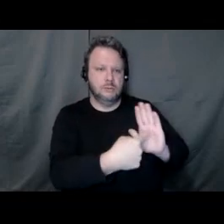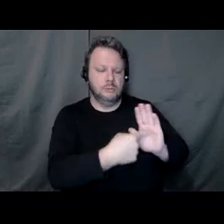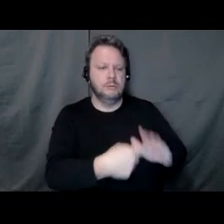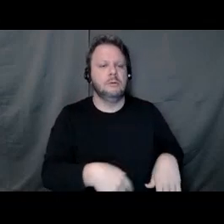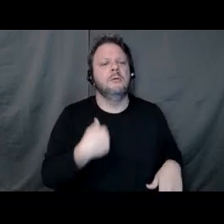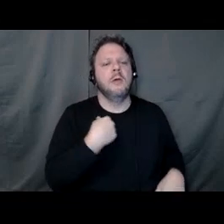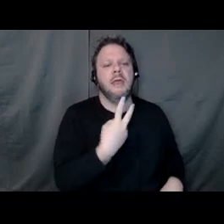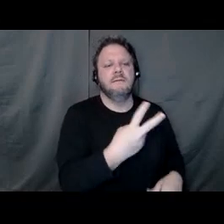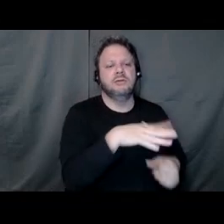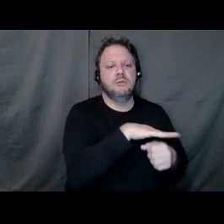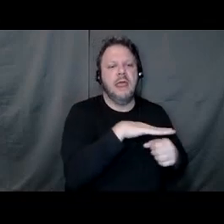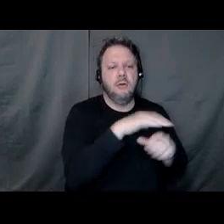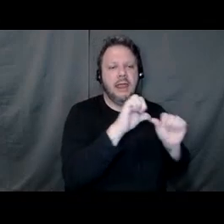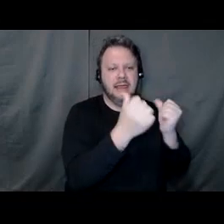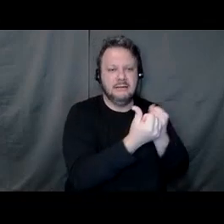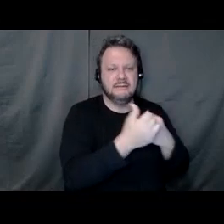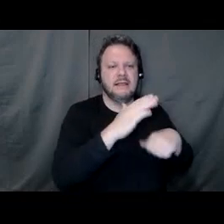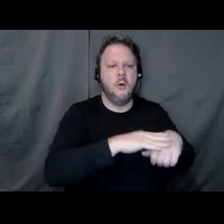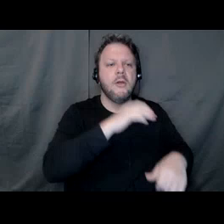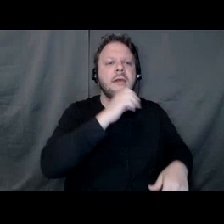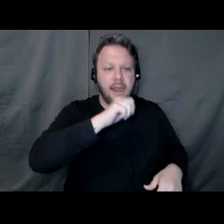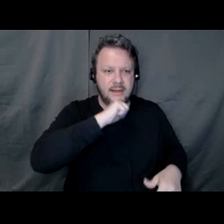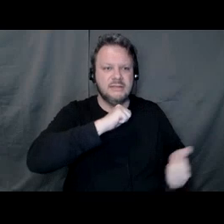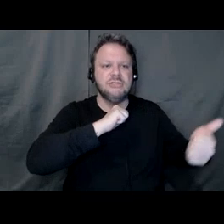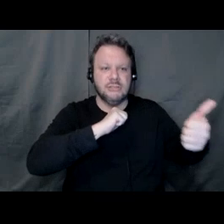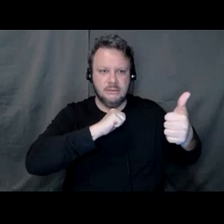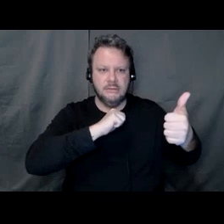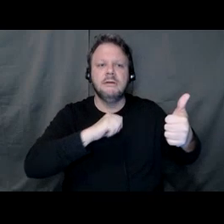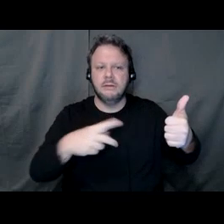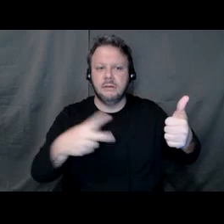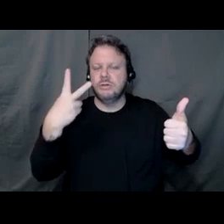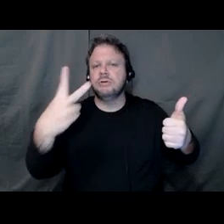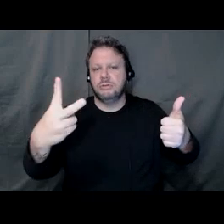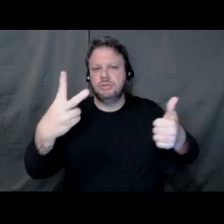There are two area agencies on aging represented to institutes of higher